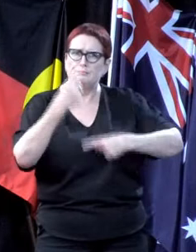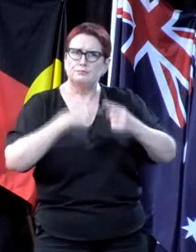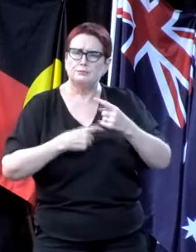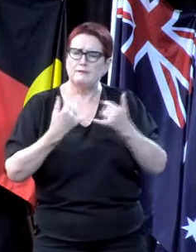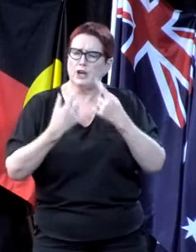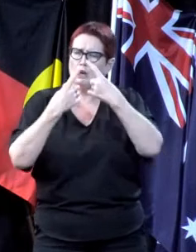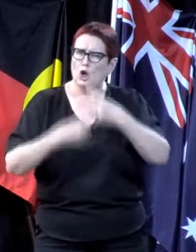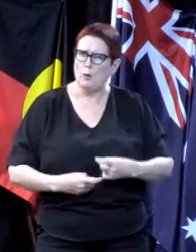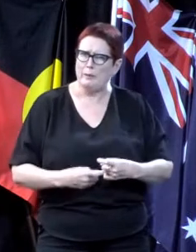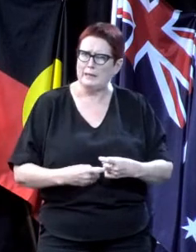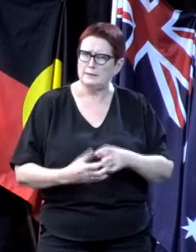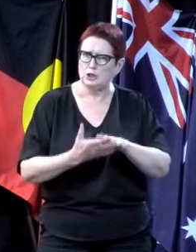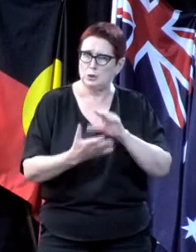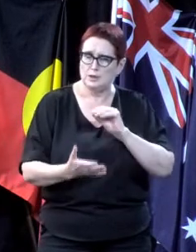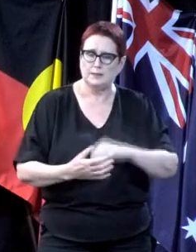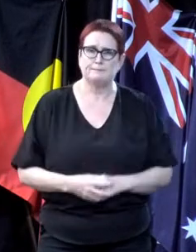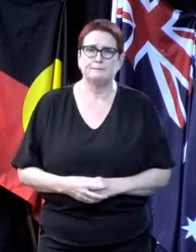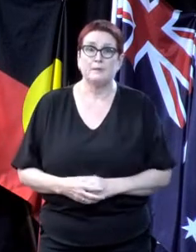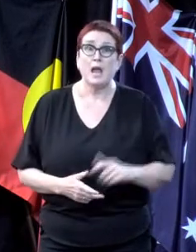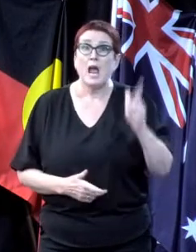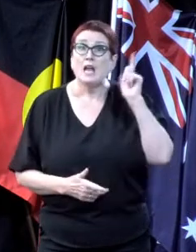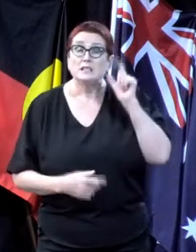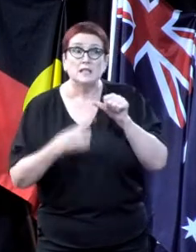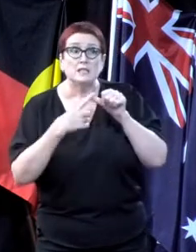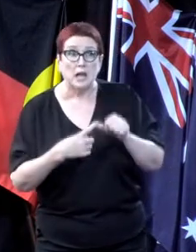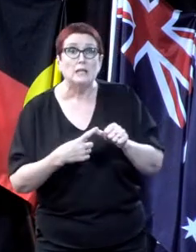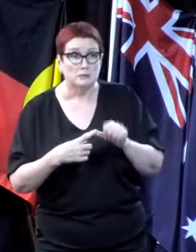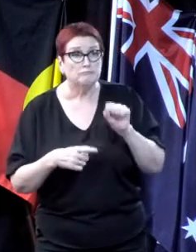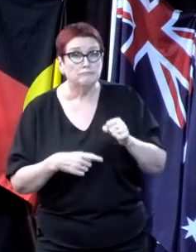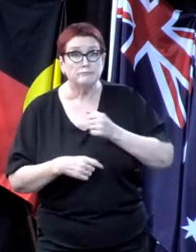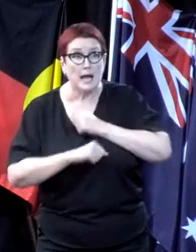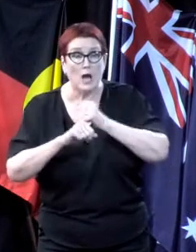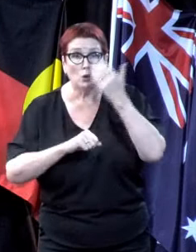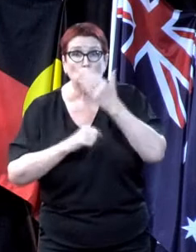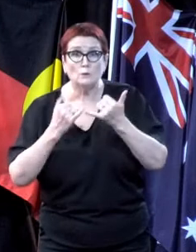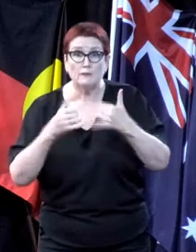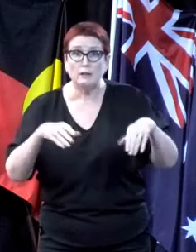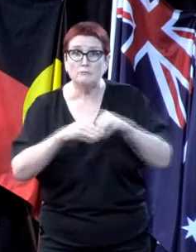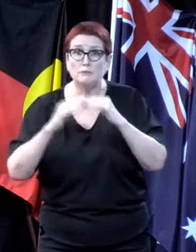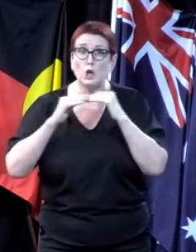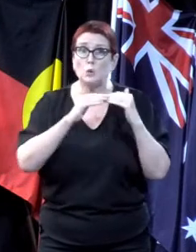The staff member explained that we’re an inclusive school and all students learn together in mainstream classrooms.